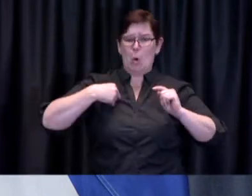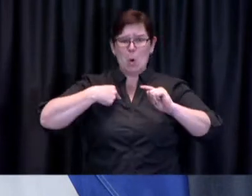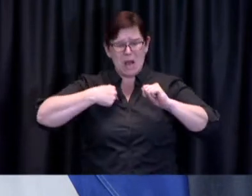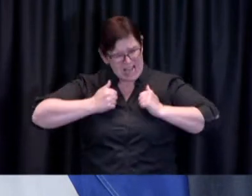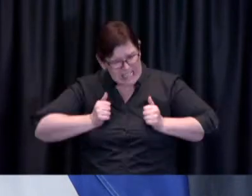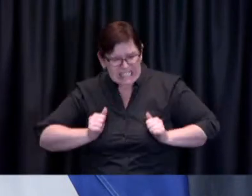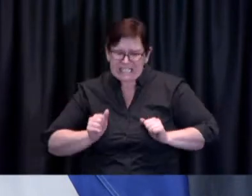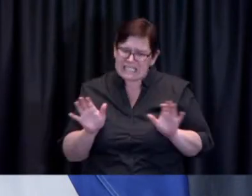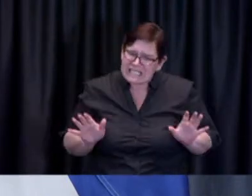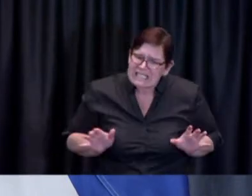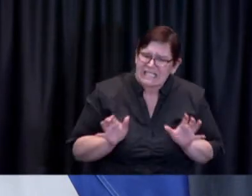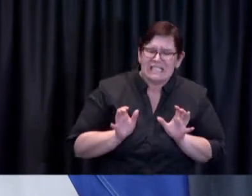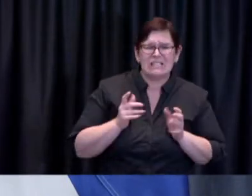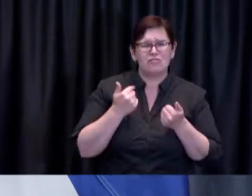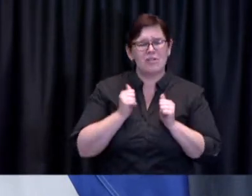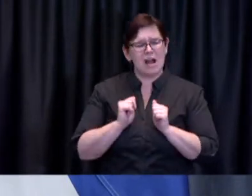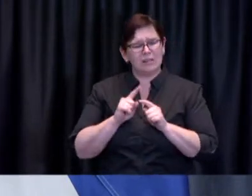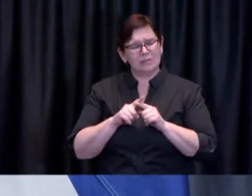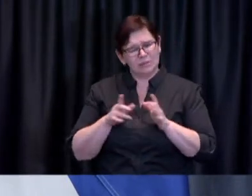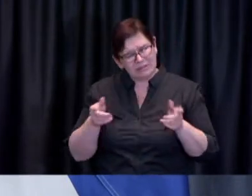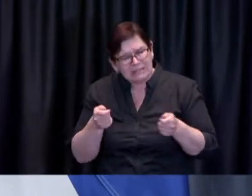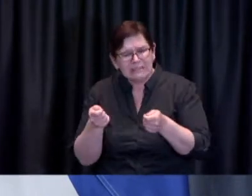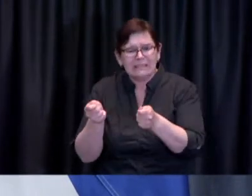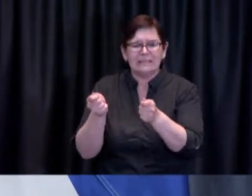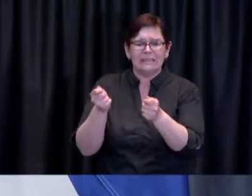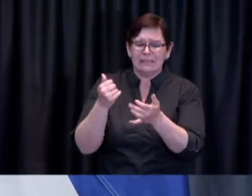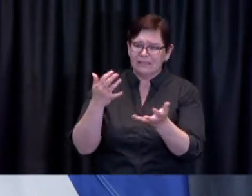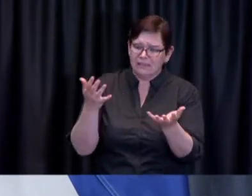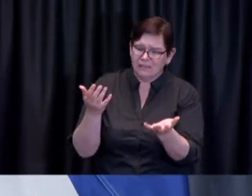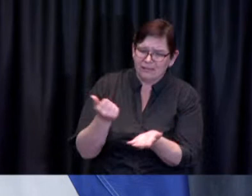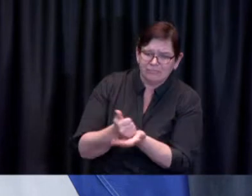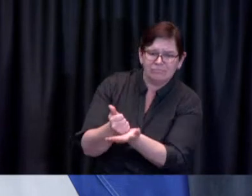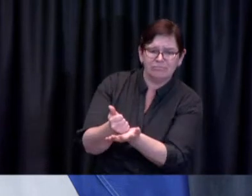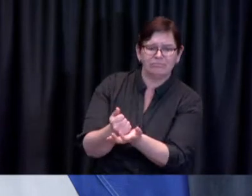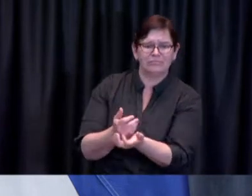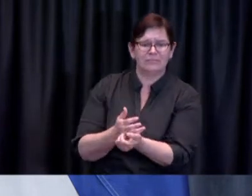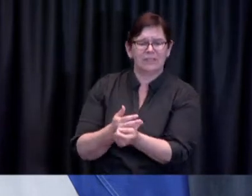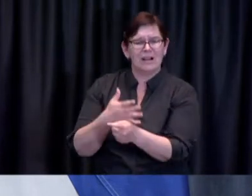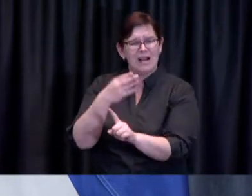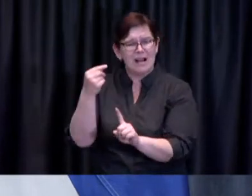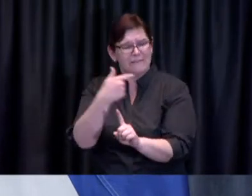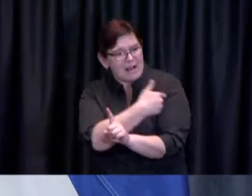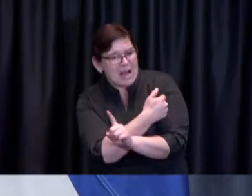activity to make sure that we stepped up the pace of vaccination of the residents who are in those